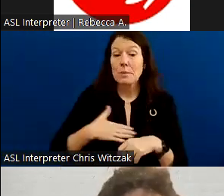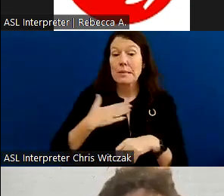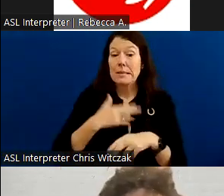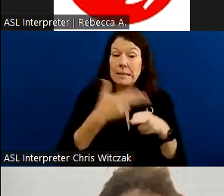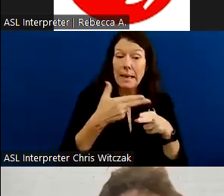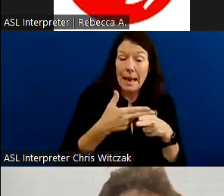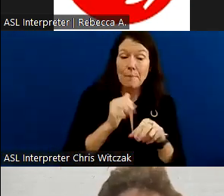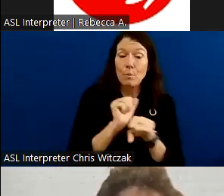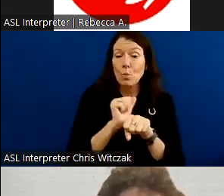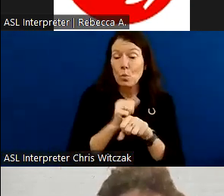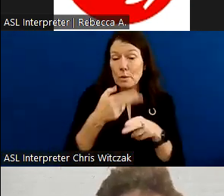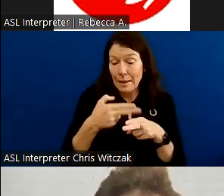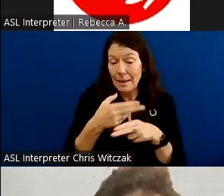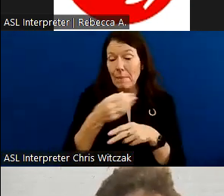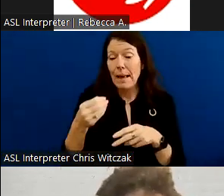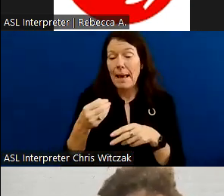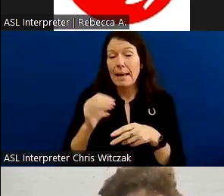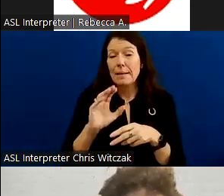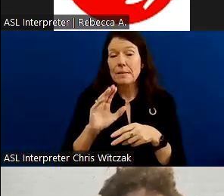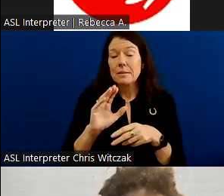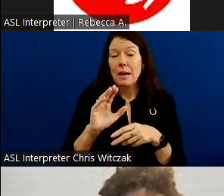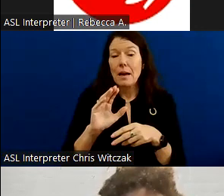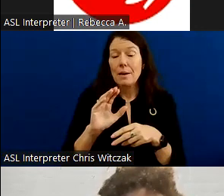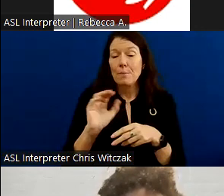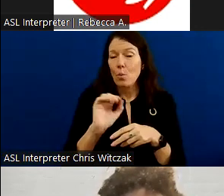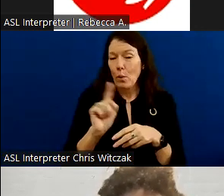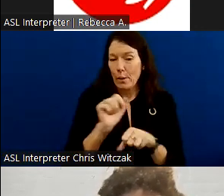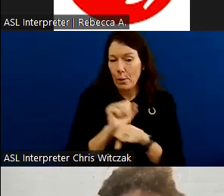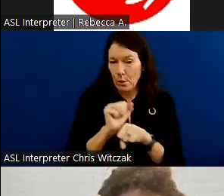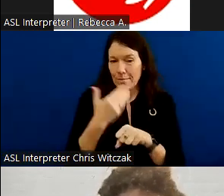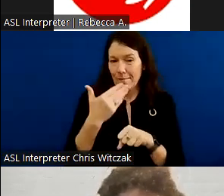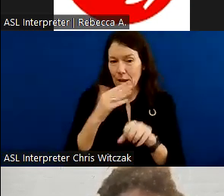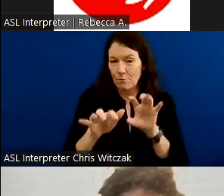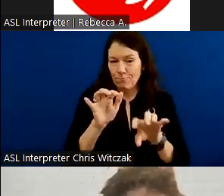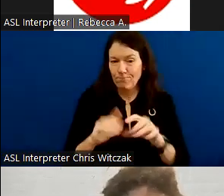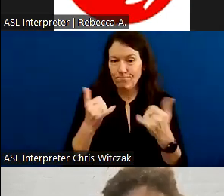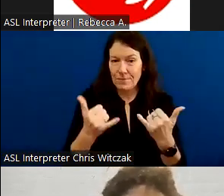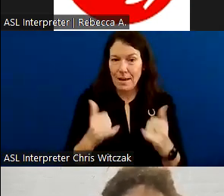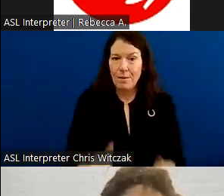that so everyone can see who is joining.